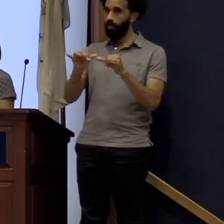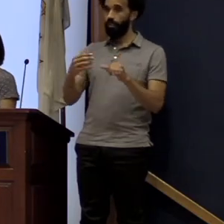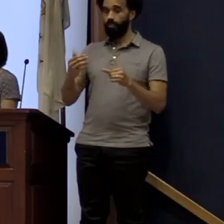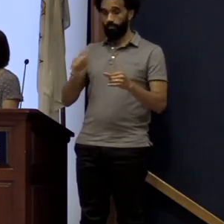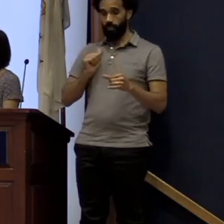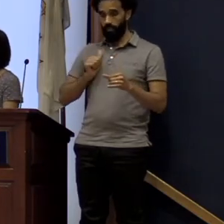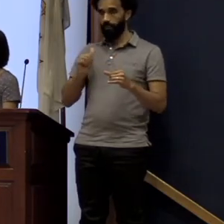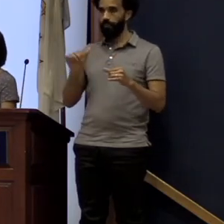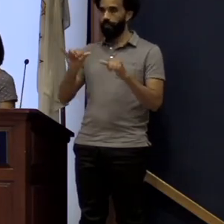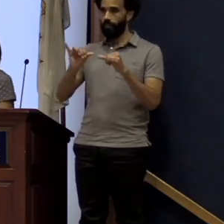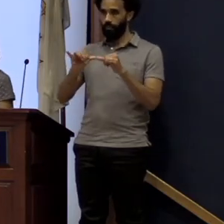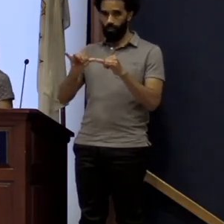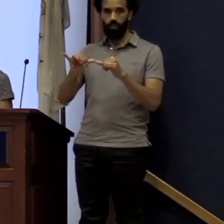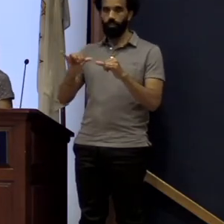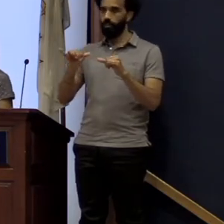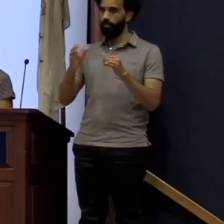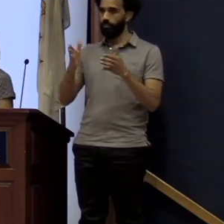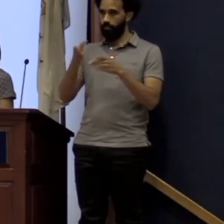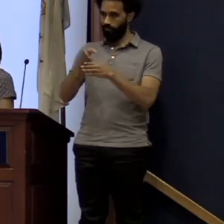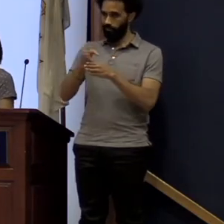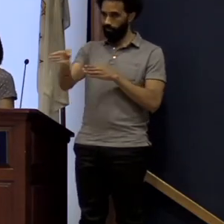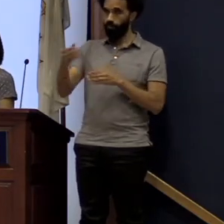introduction to engineering design for decades now and